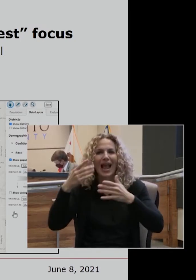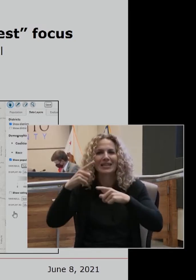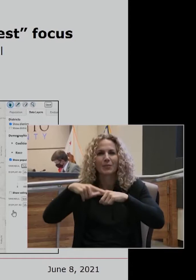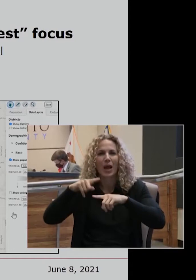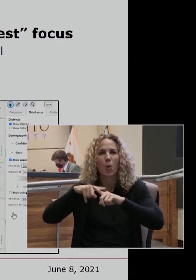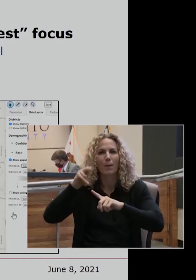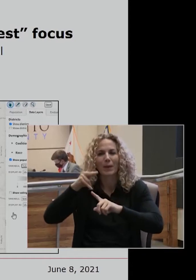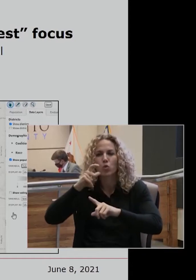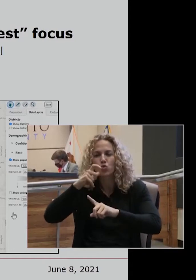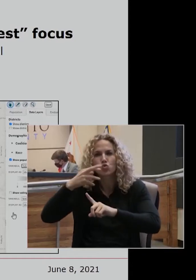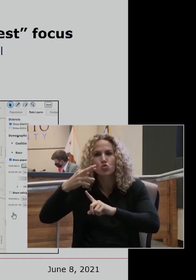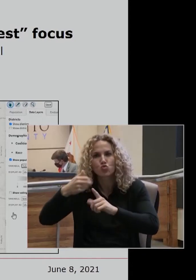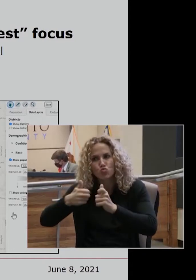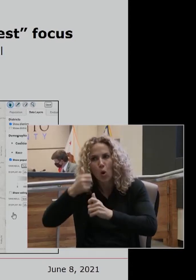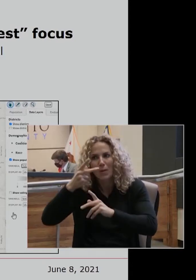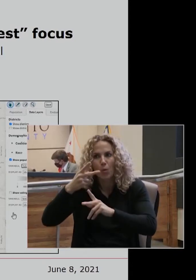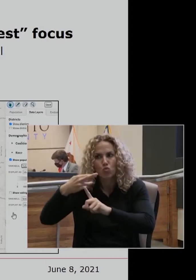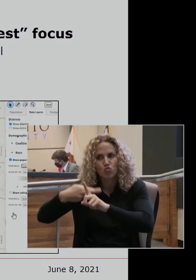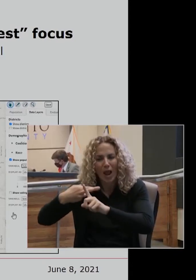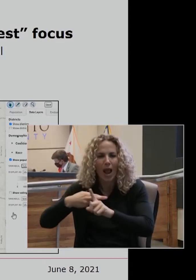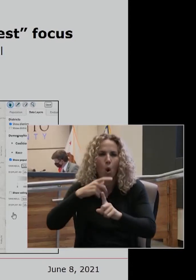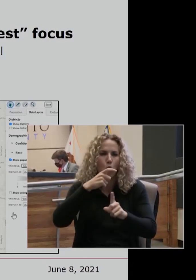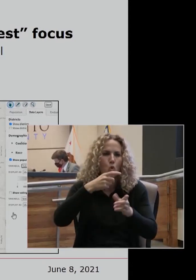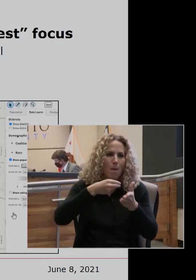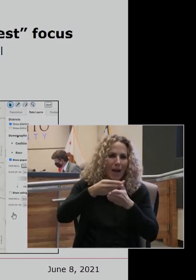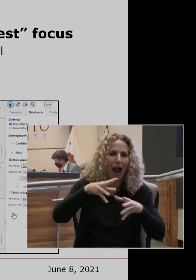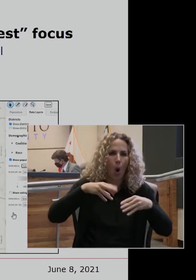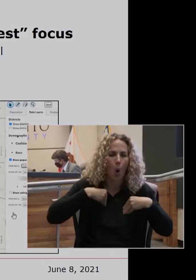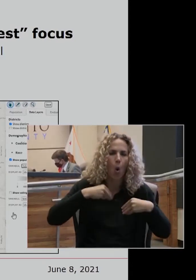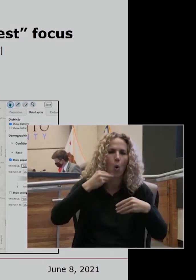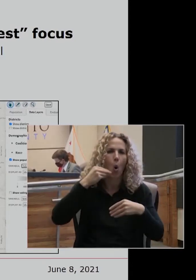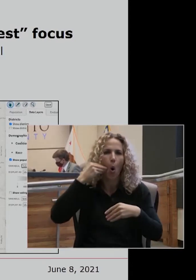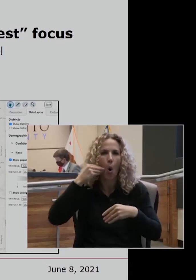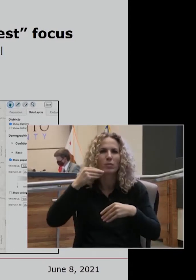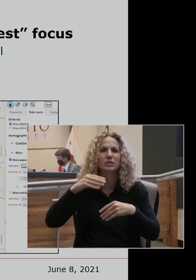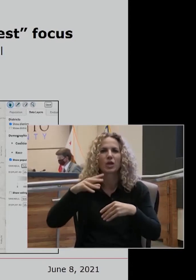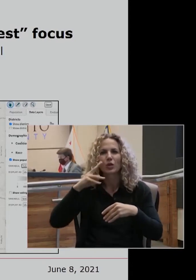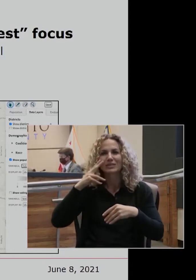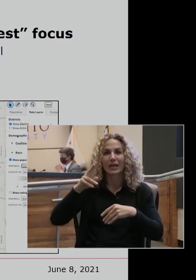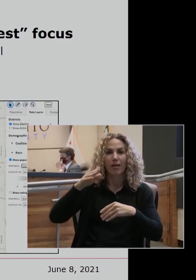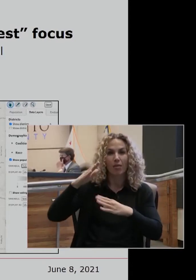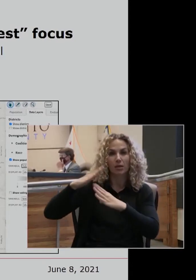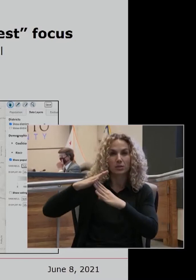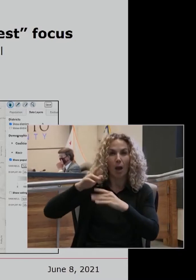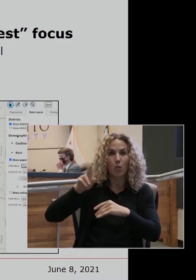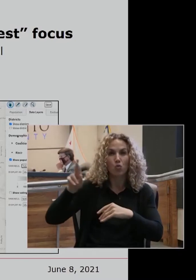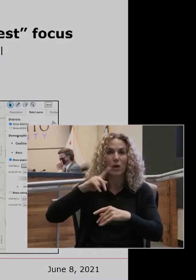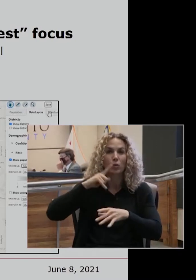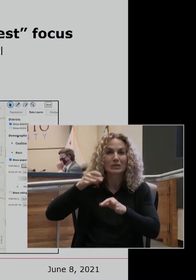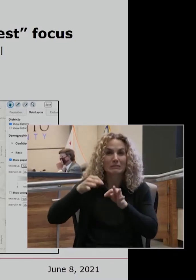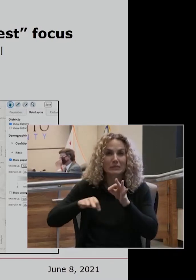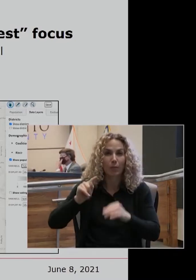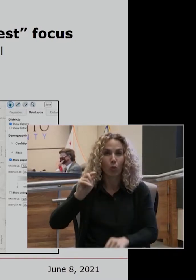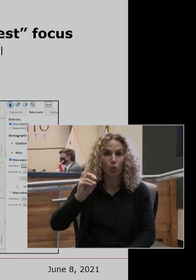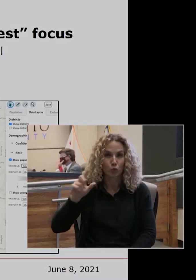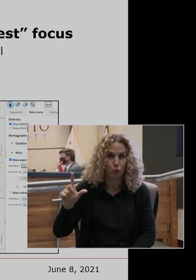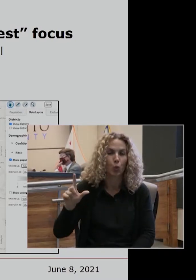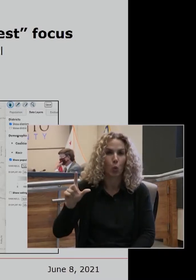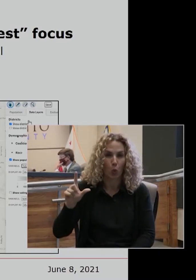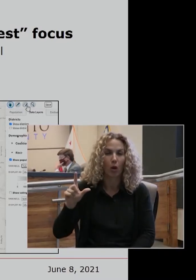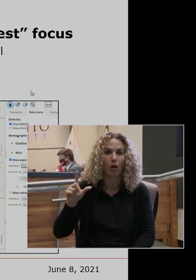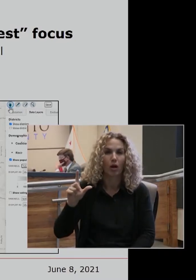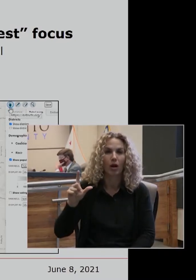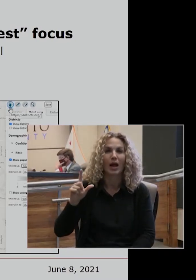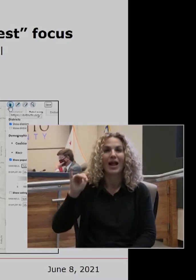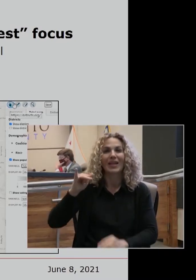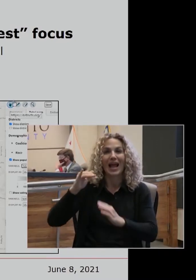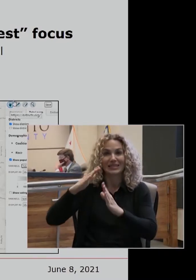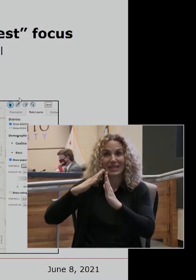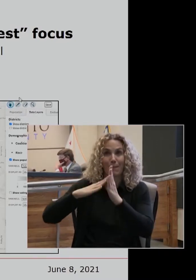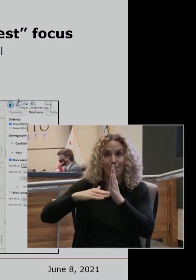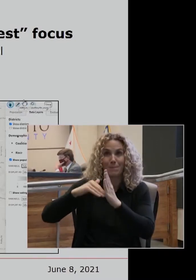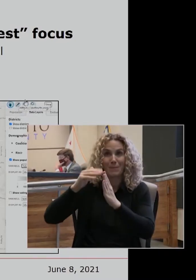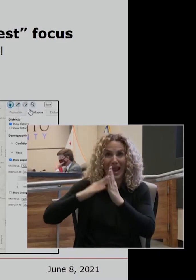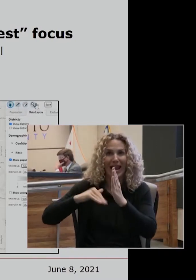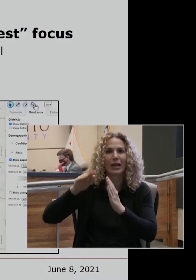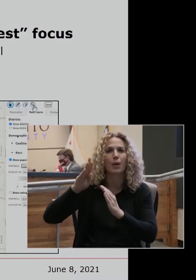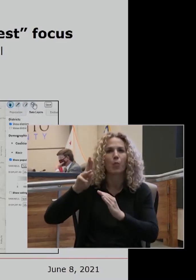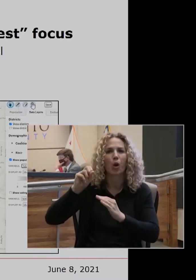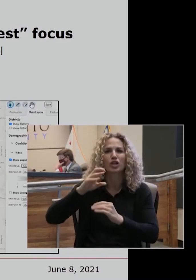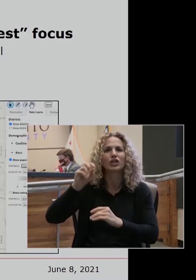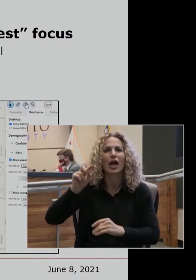ARE AND SHADE IN THAT AREA Z YOU CAN ZOOM IN AND OUT AND SEE A